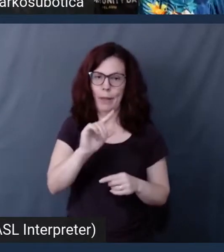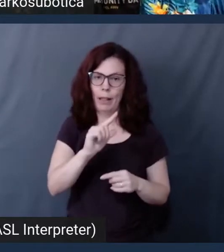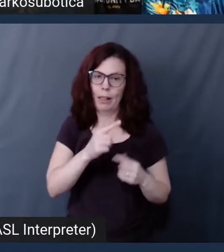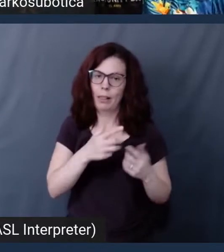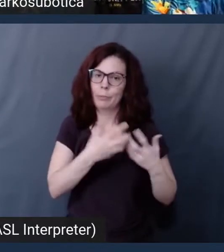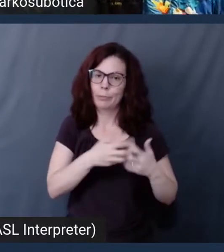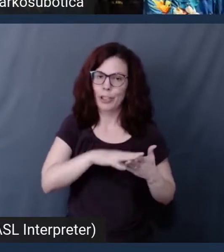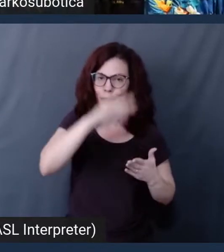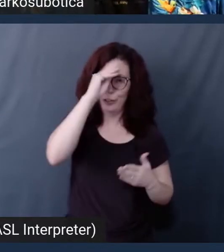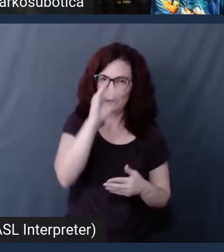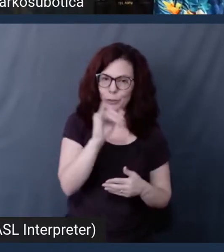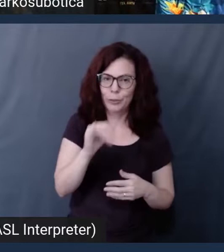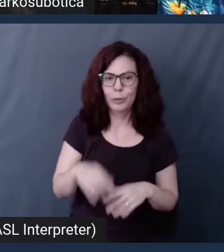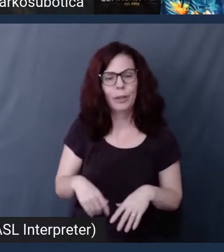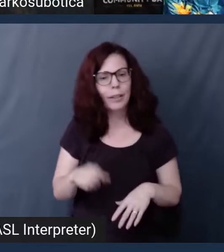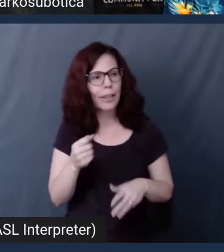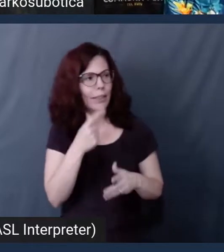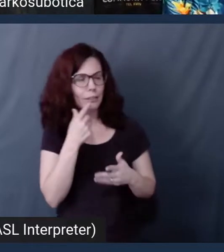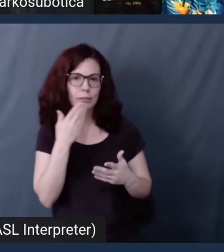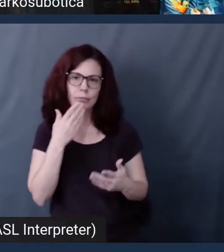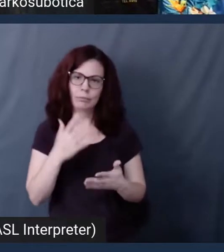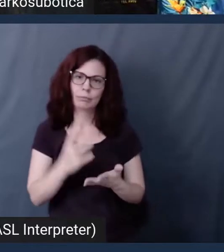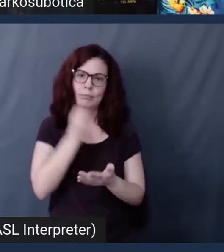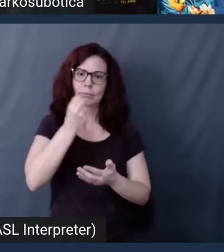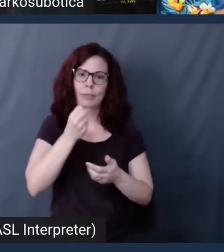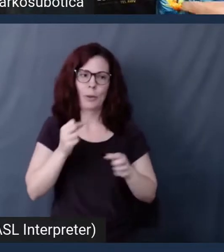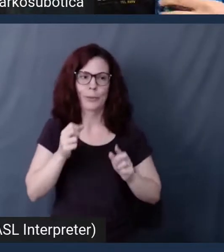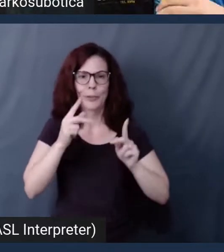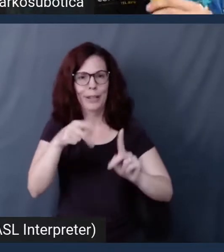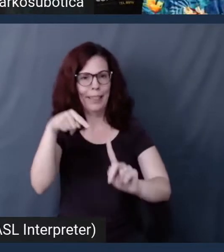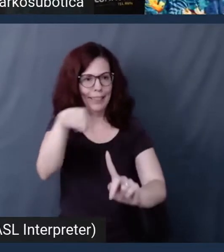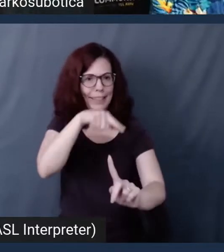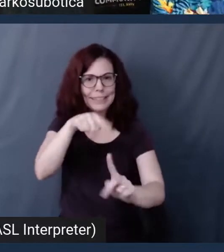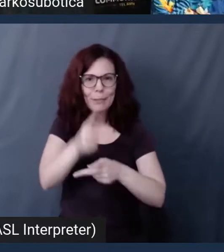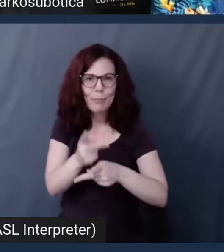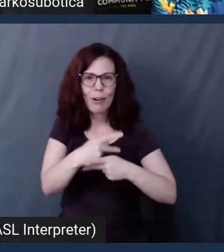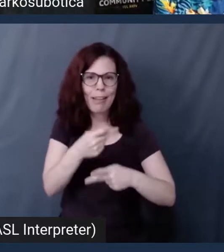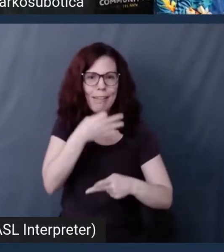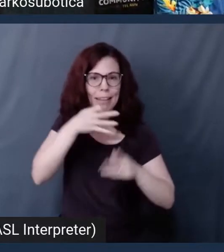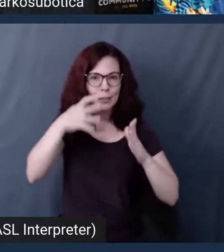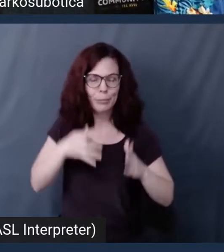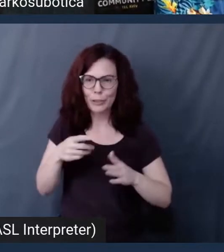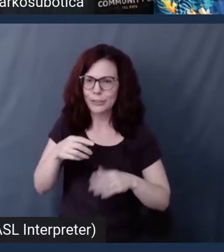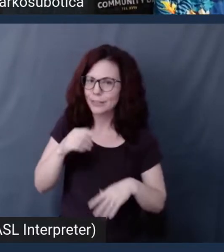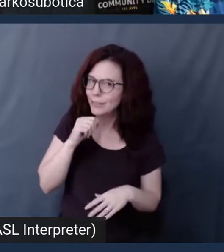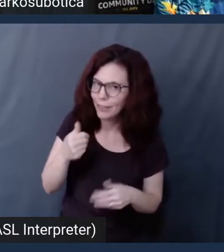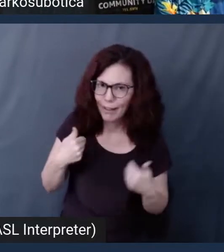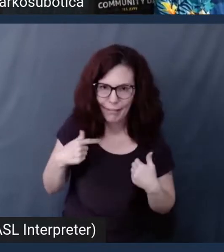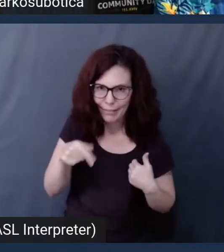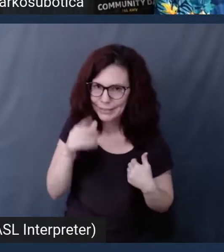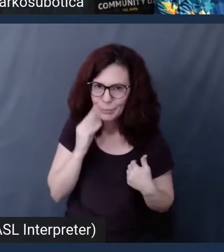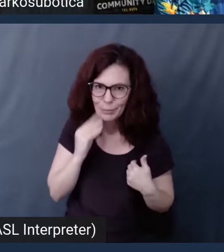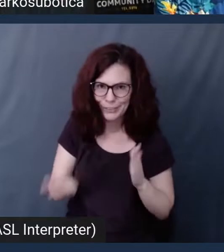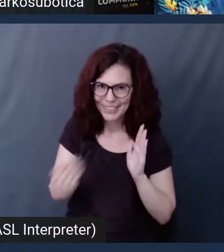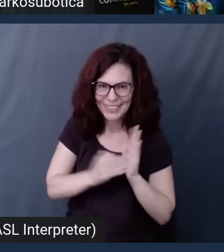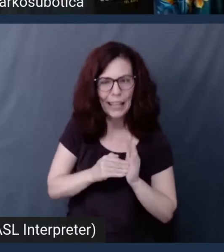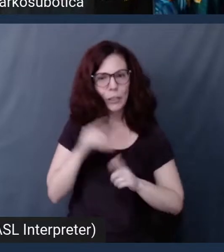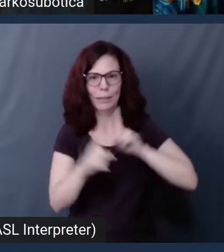Yeah, which brings a hardline opportunity for (speaking faintly) You won't get this opportunity again. You have to ask these questions now.